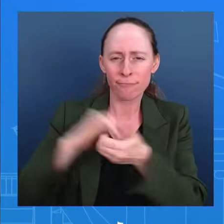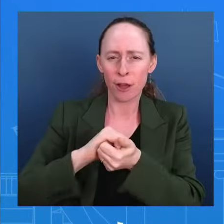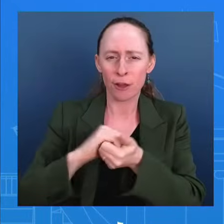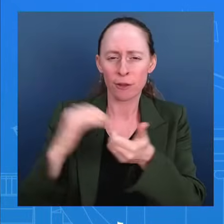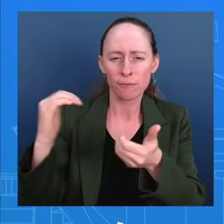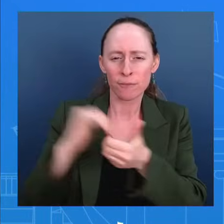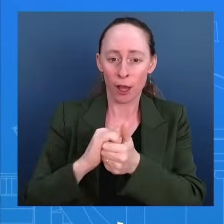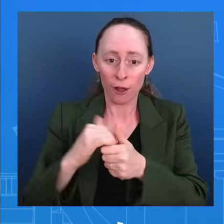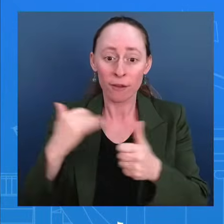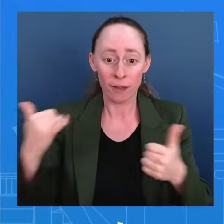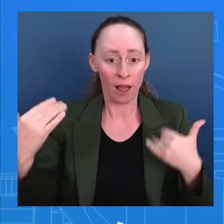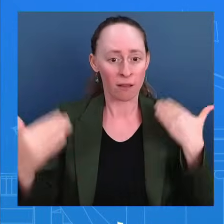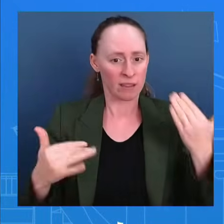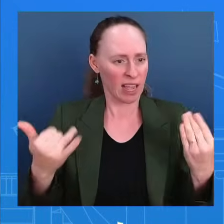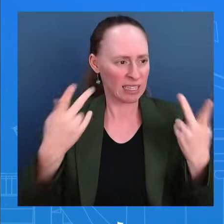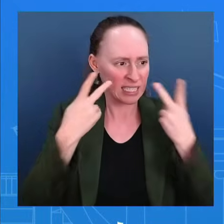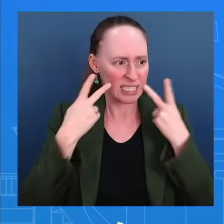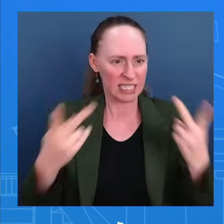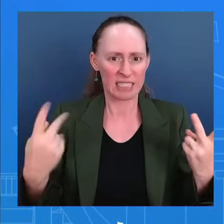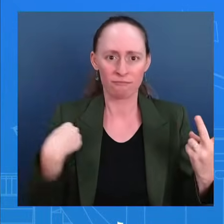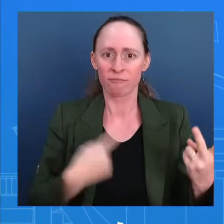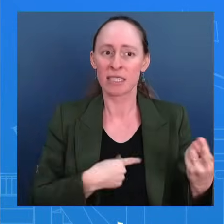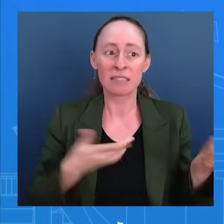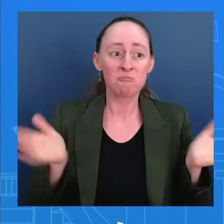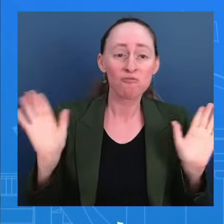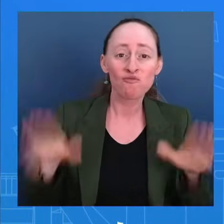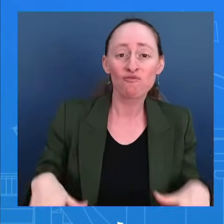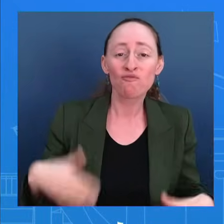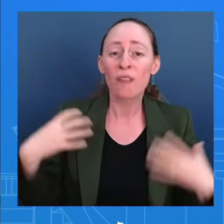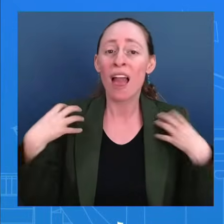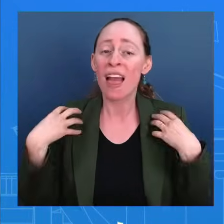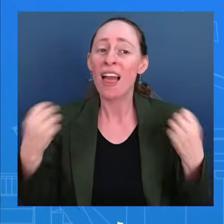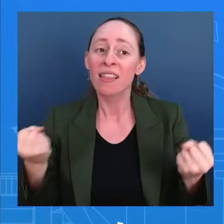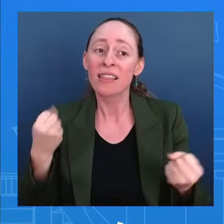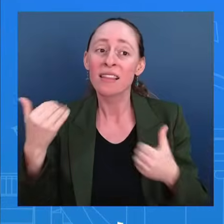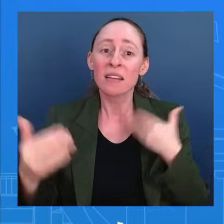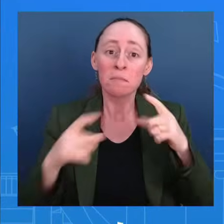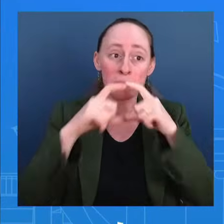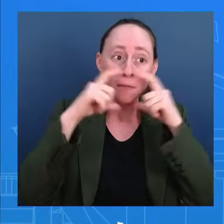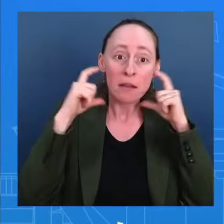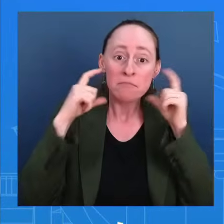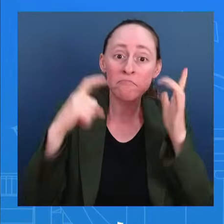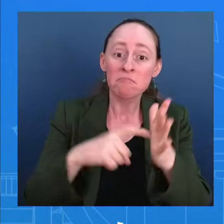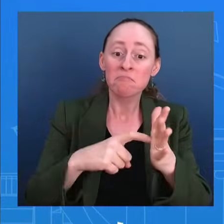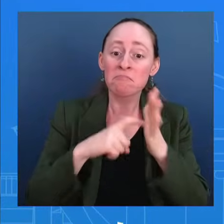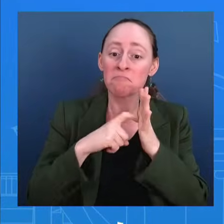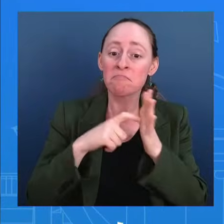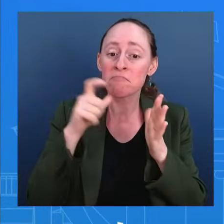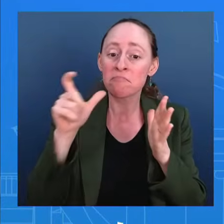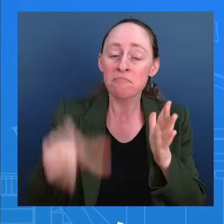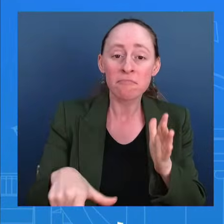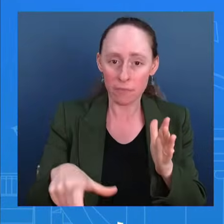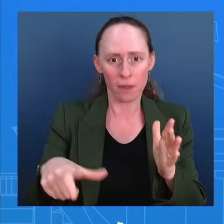because the president actually took this seriously and made sure that we were able to get out of the pandemic. That's what I'm going to speak to.